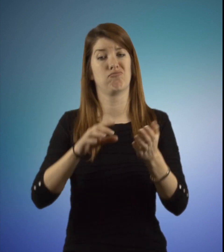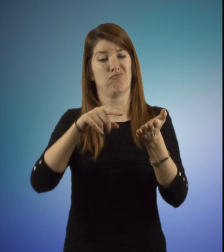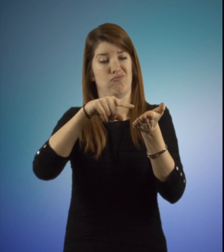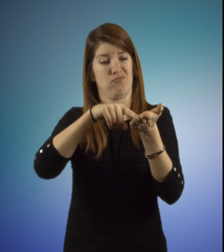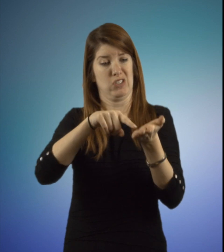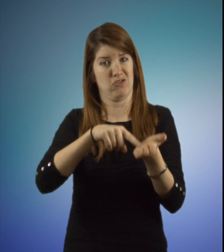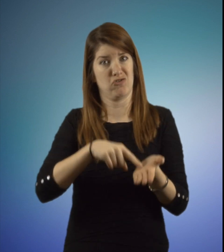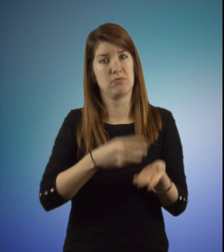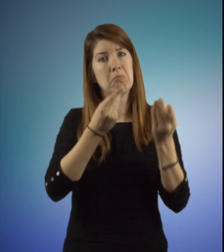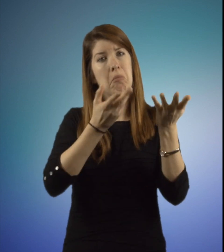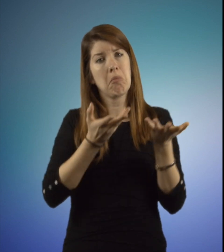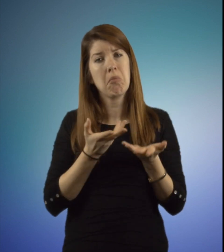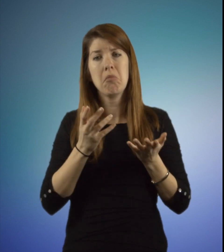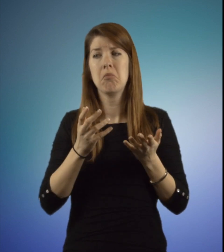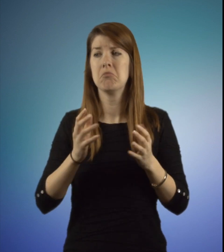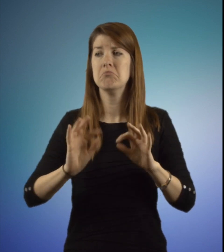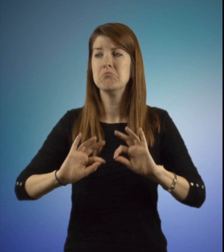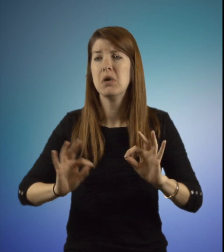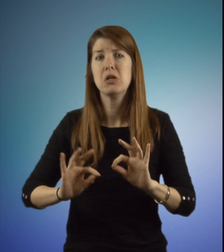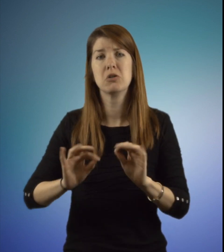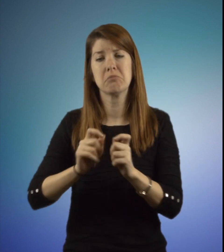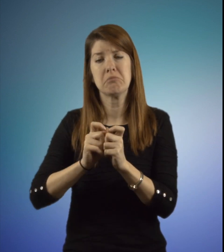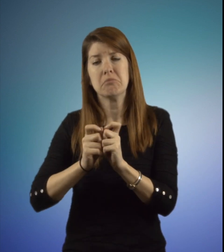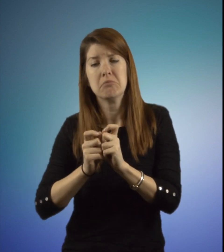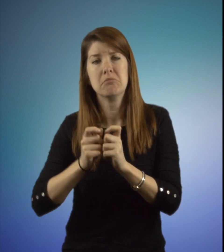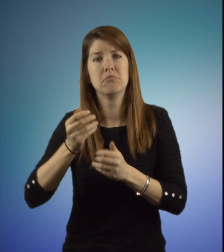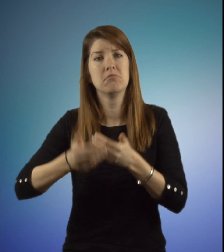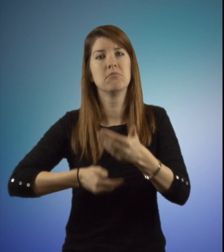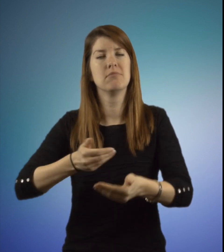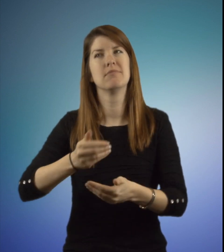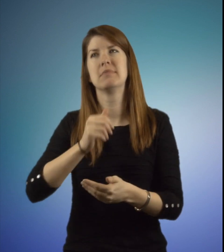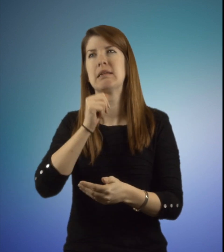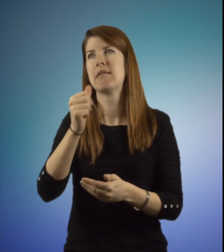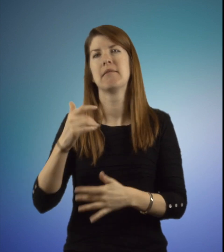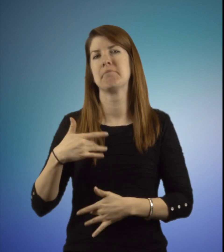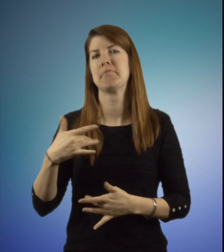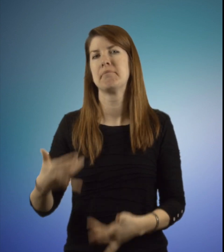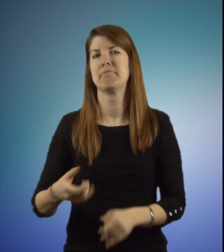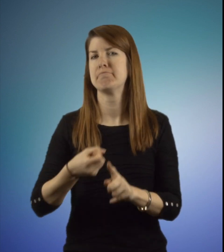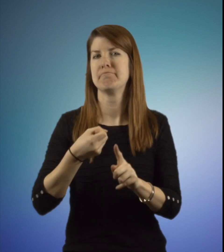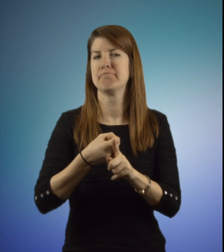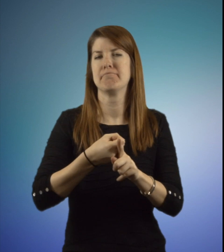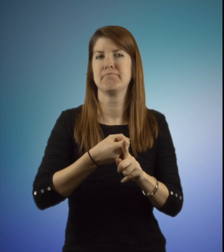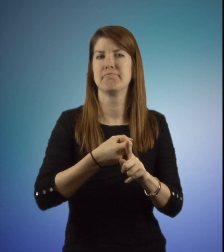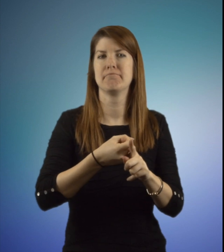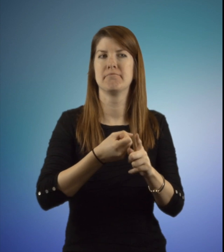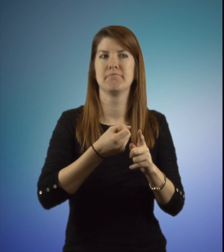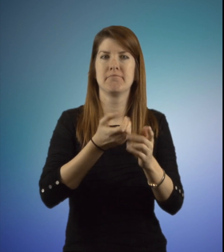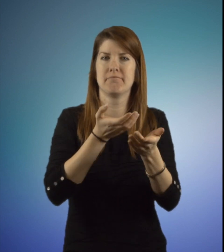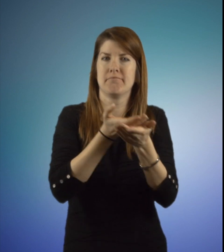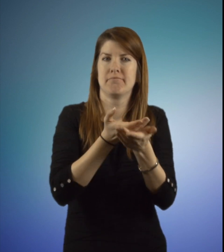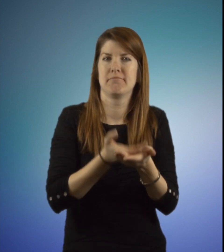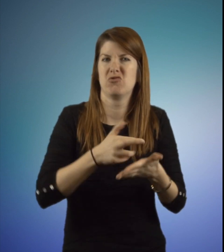We are told from research that minor procedural modifications don't usually invalidate the test